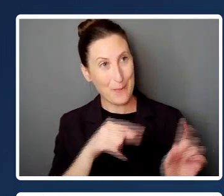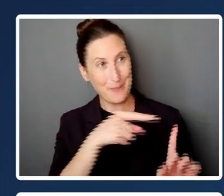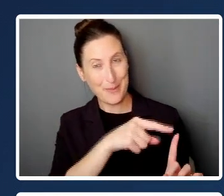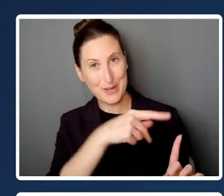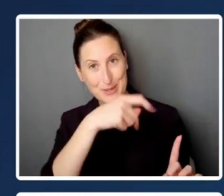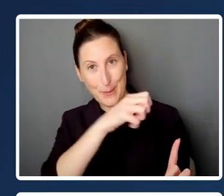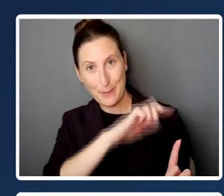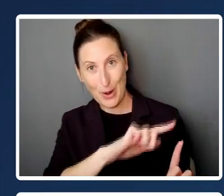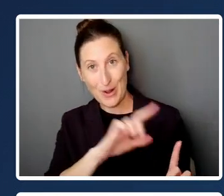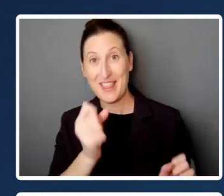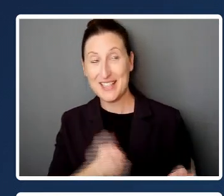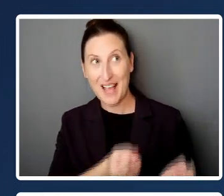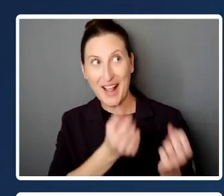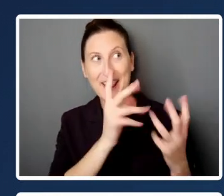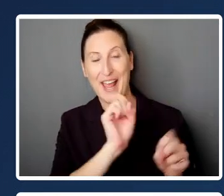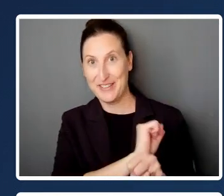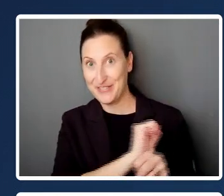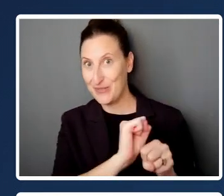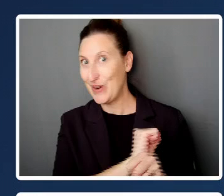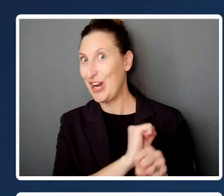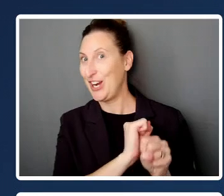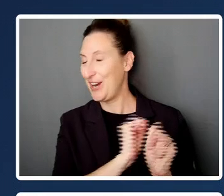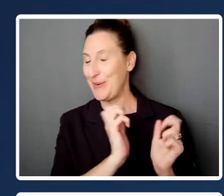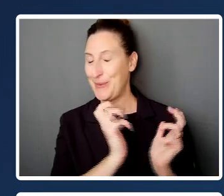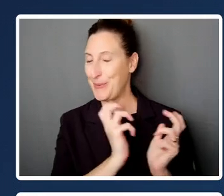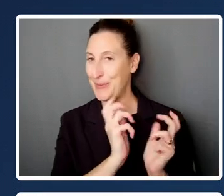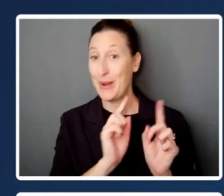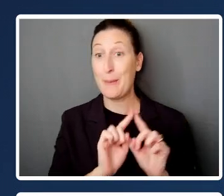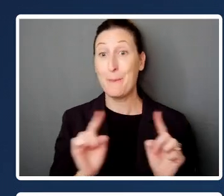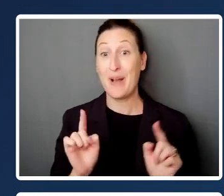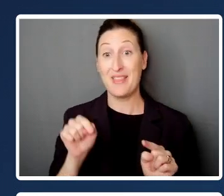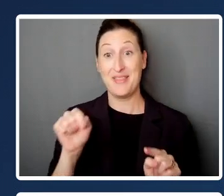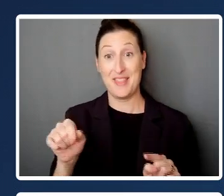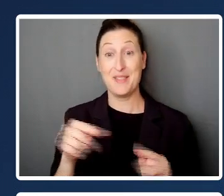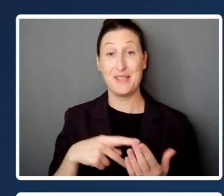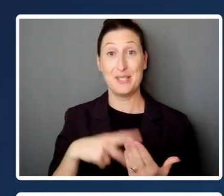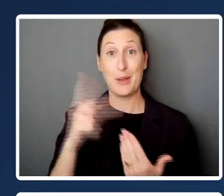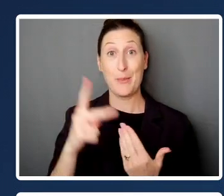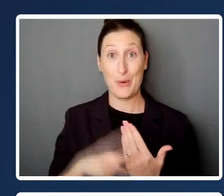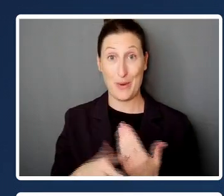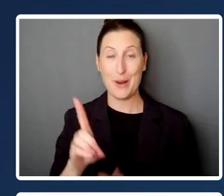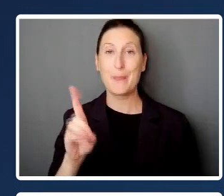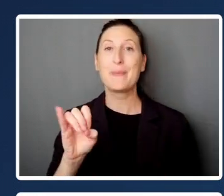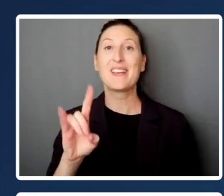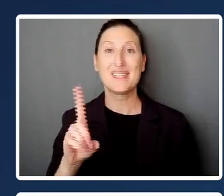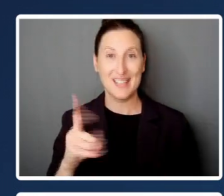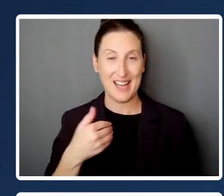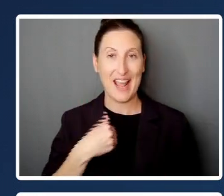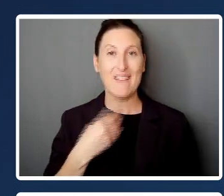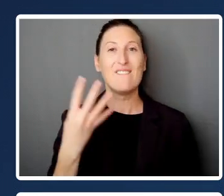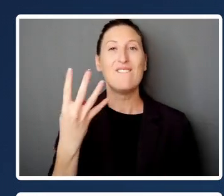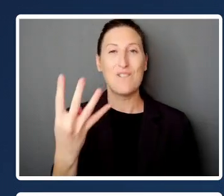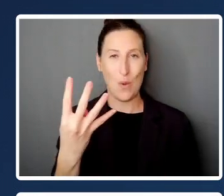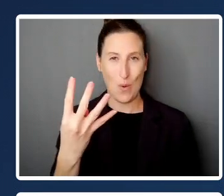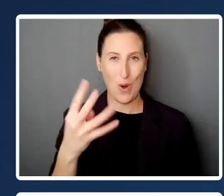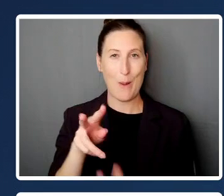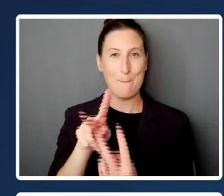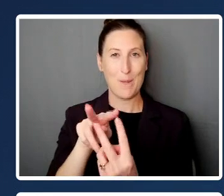but -- yeah. We did -- this program did consist of four partners. And before I go into that,